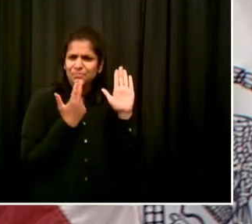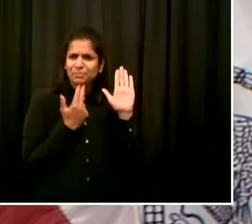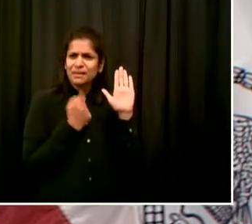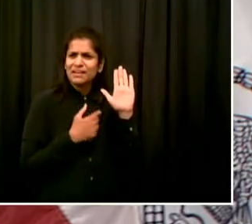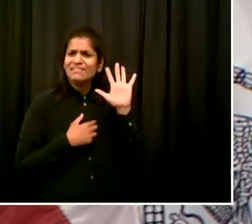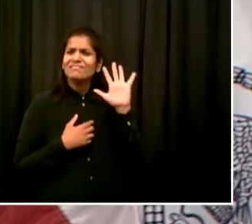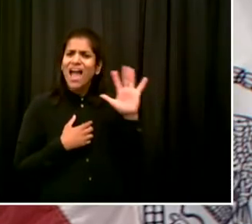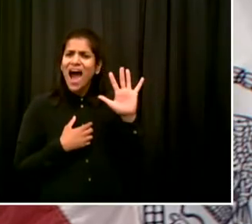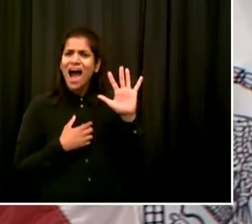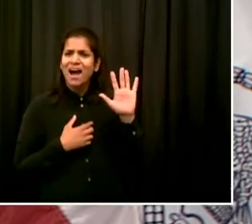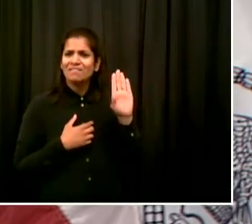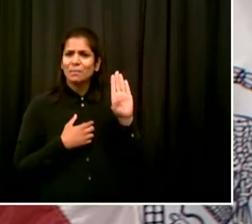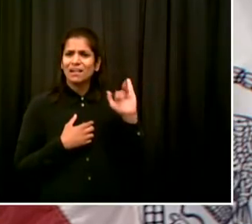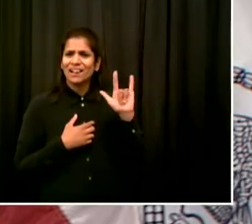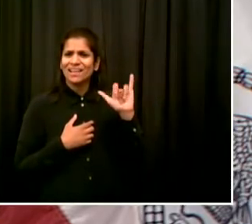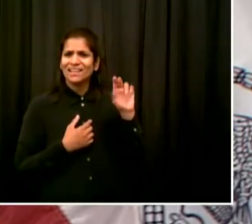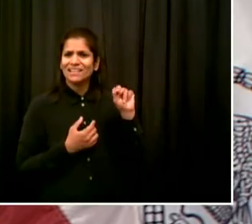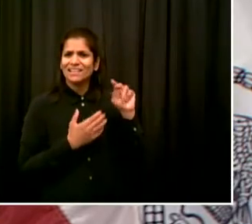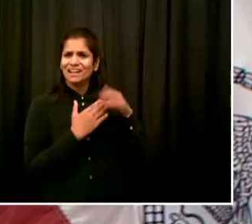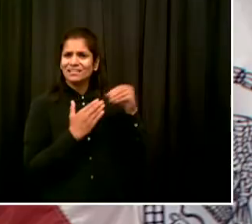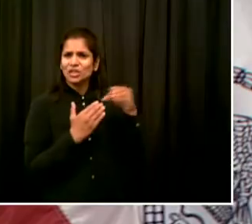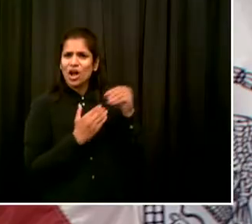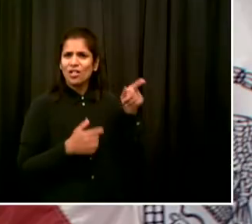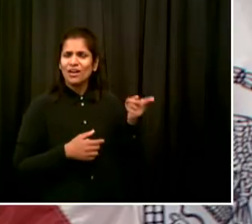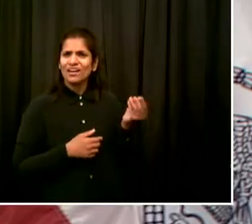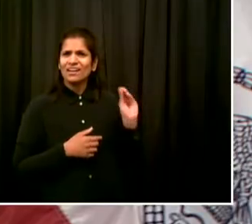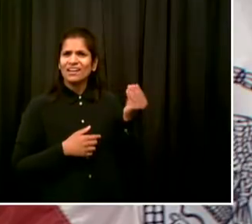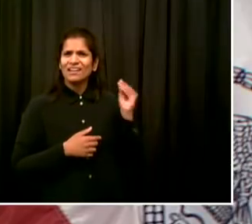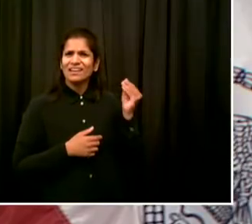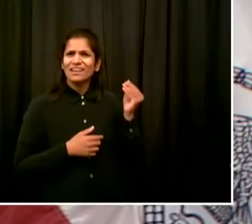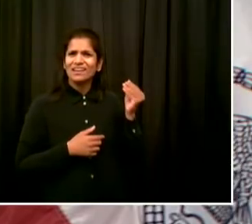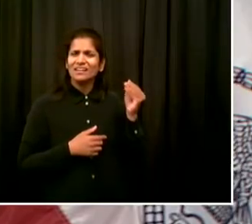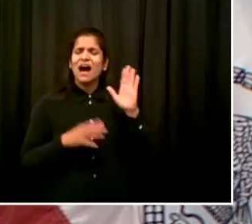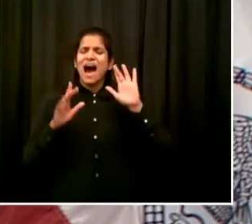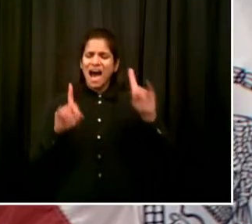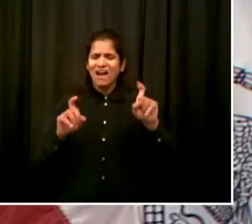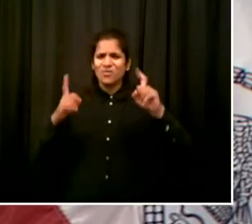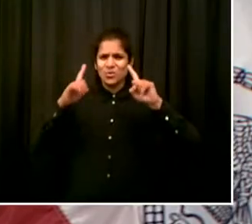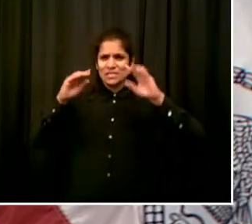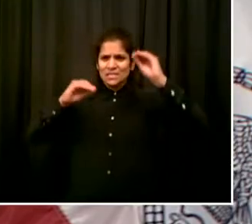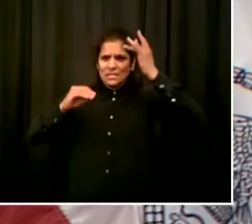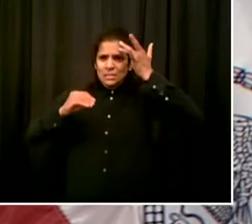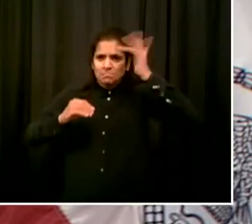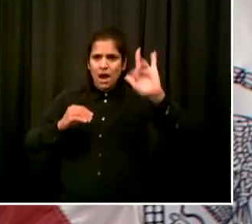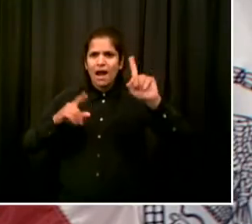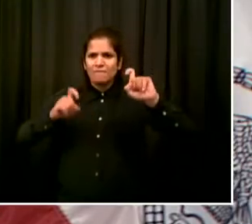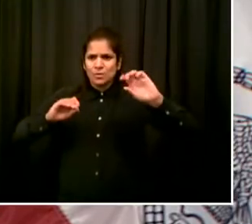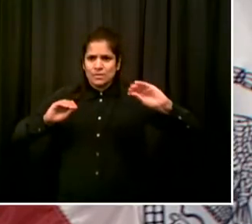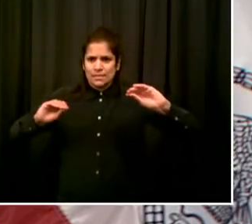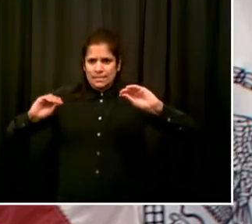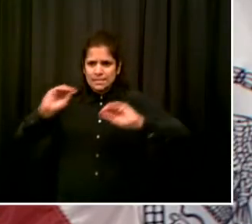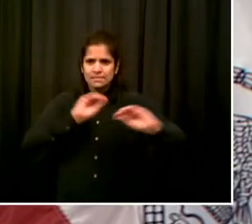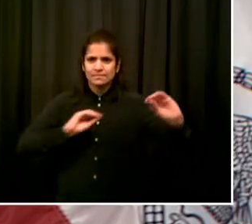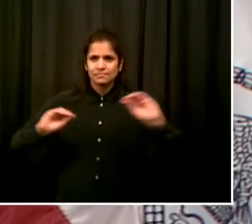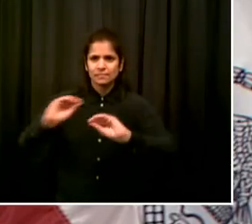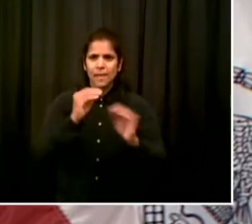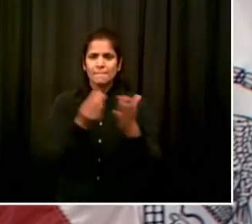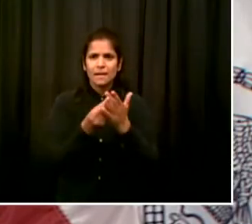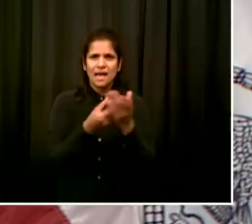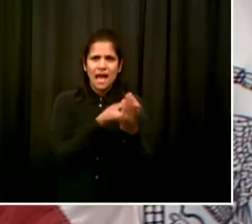EVERYTHING RESPONSIBLY. MOST OF AMERI CA DIDN'T SEE THAT IT WENT UP IN THE LAST YEAR. THIS IS A FINANCIALLY WELL- RUN AND CAREFULLY MANAGED CITY AND ANYONE THAT